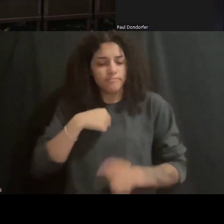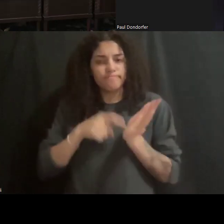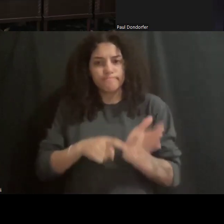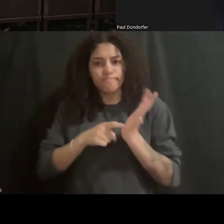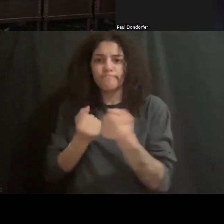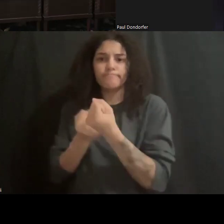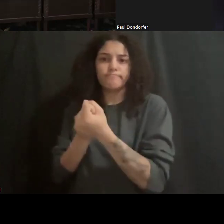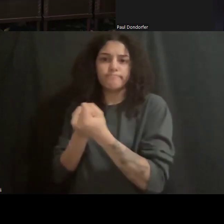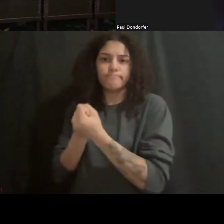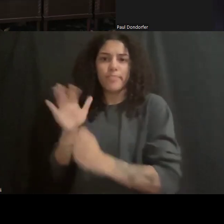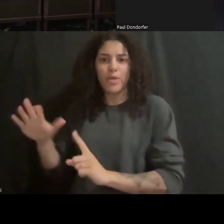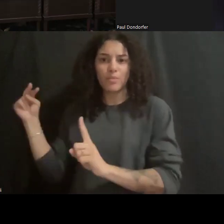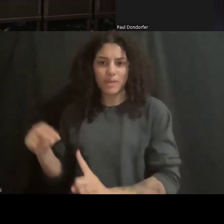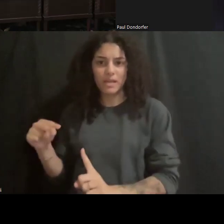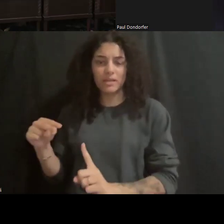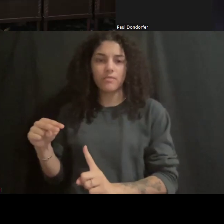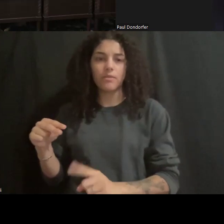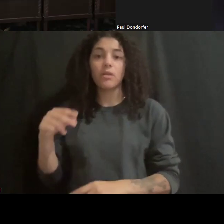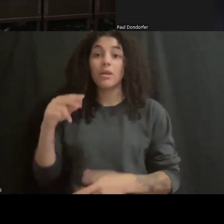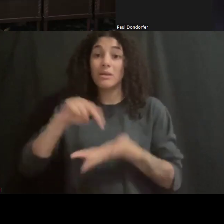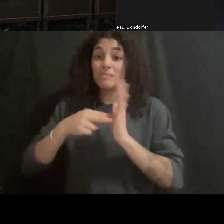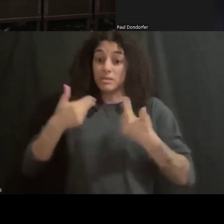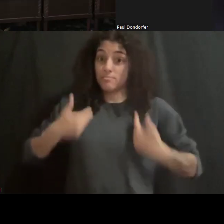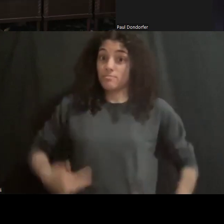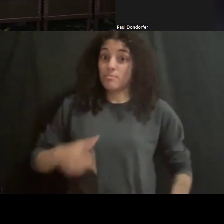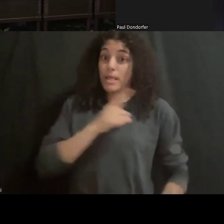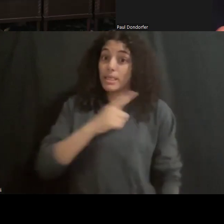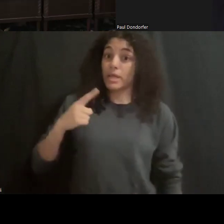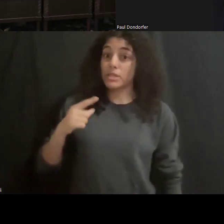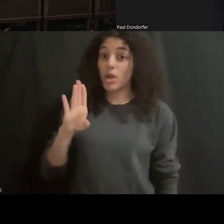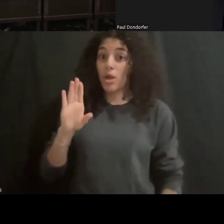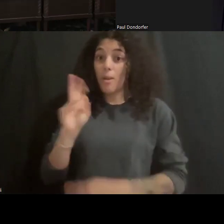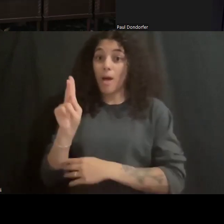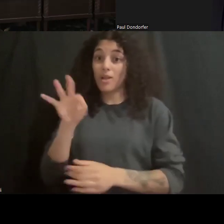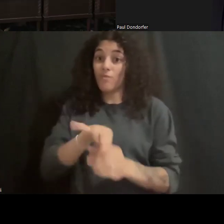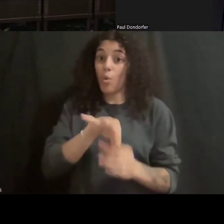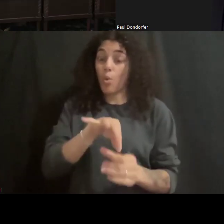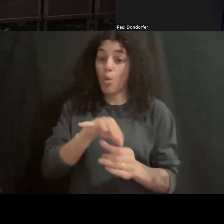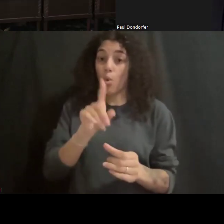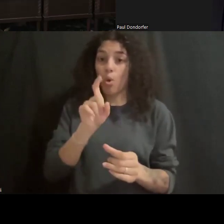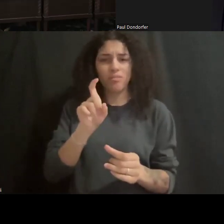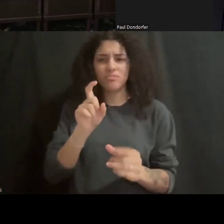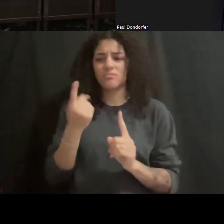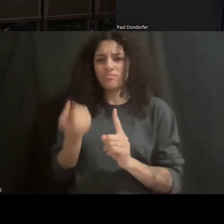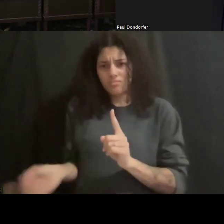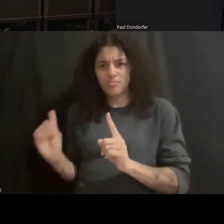it's not legislator Bonnik who is voting It's the constituents who have sent legislator Bonnik here